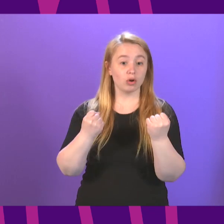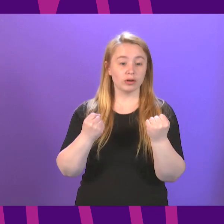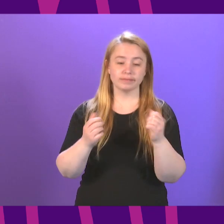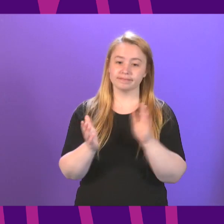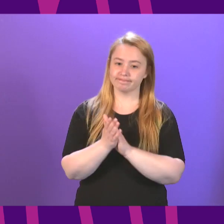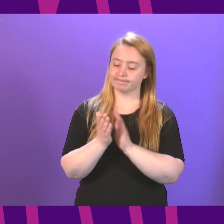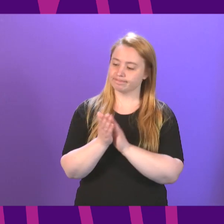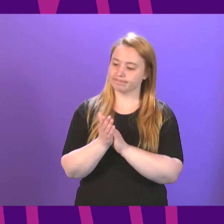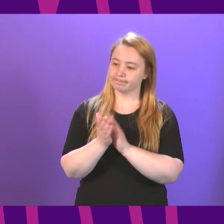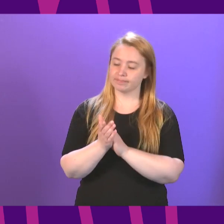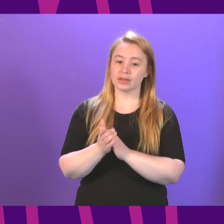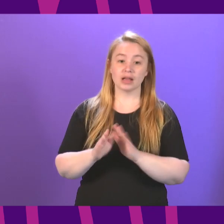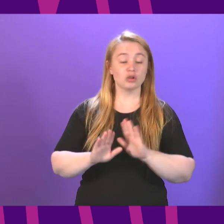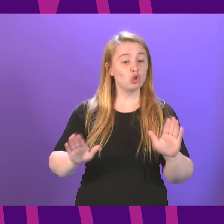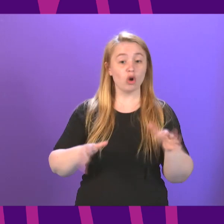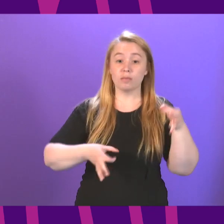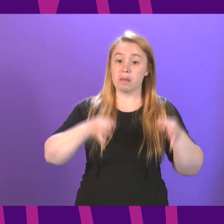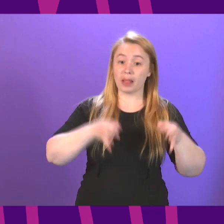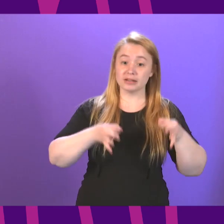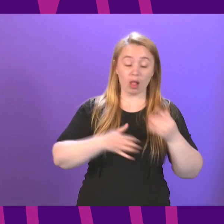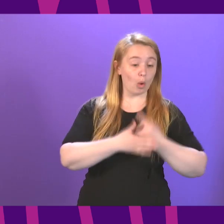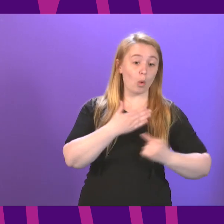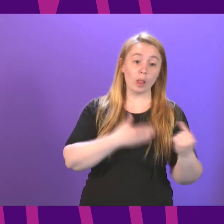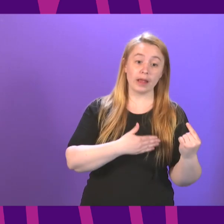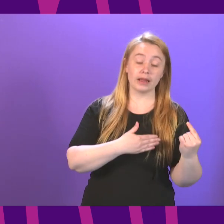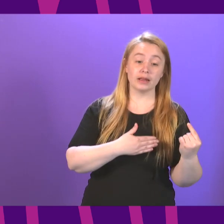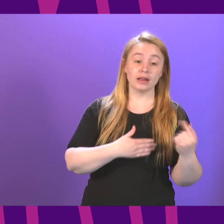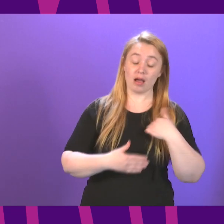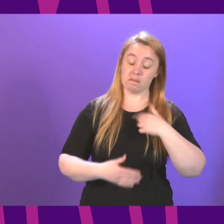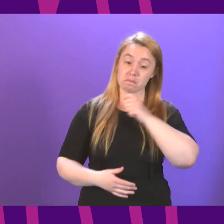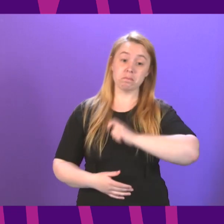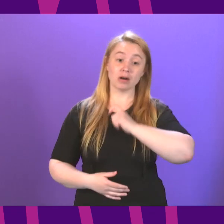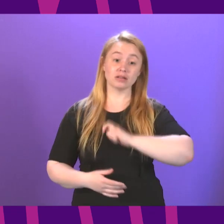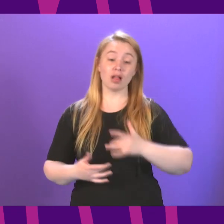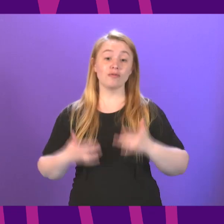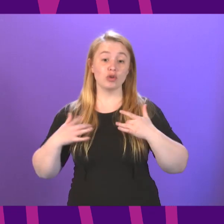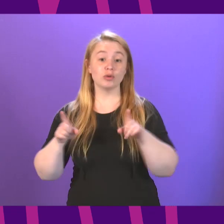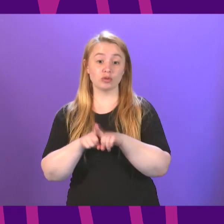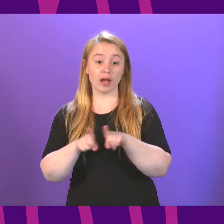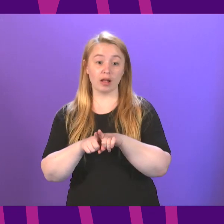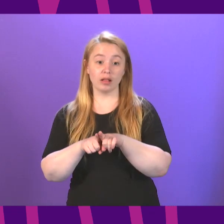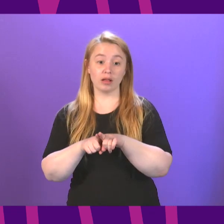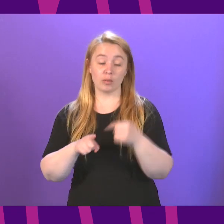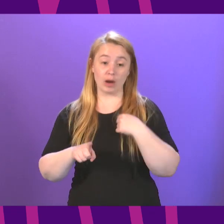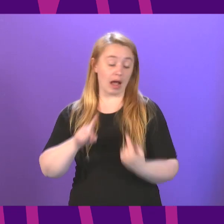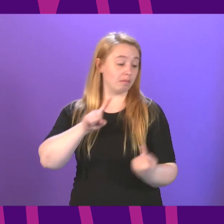not just politically but personally. Had there been tuition fees when I was younger,